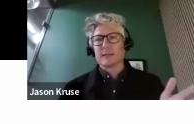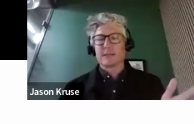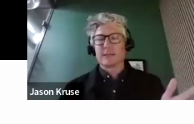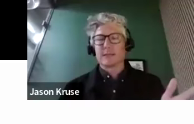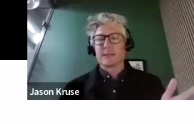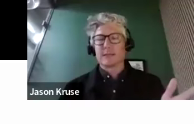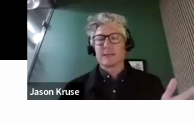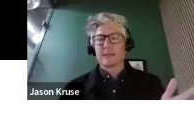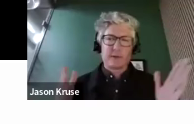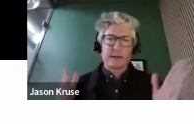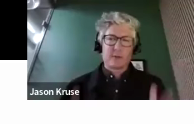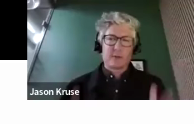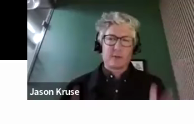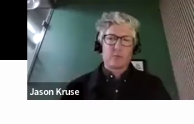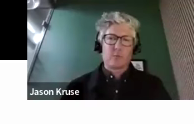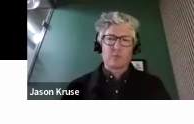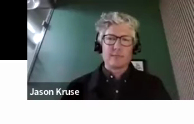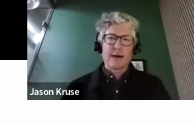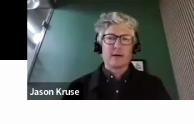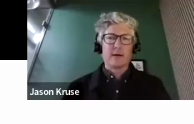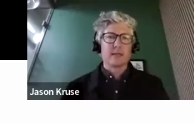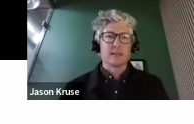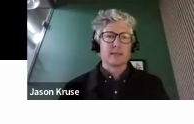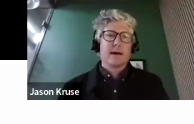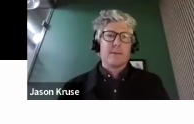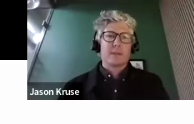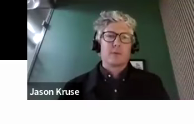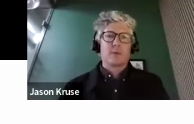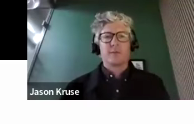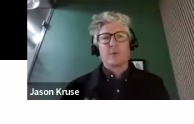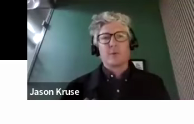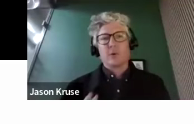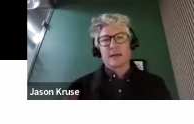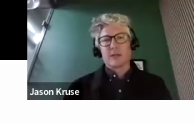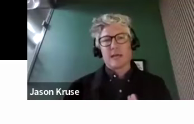how we're kind of washing the walls instead of having direct downlight onto spaces,